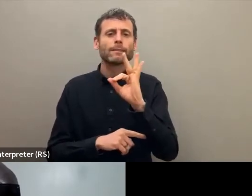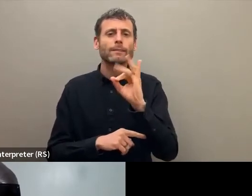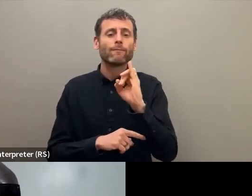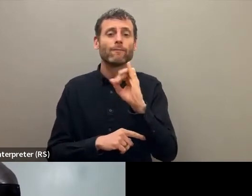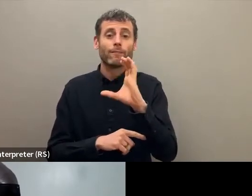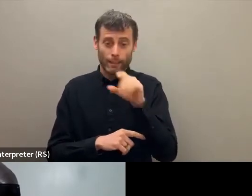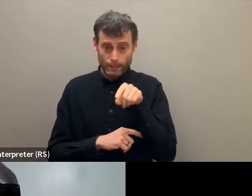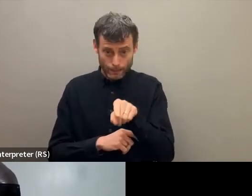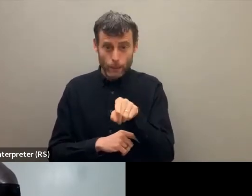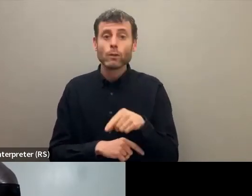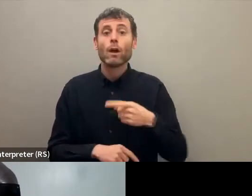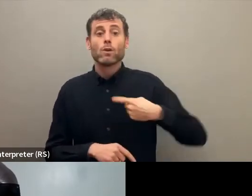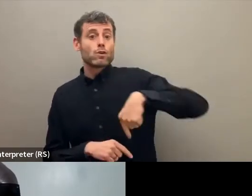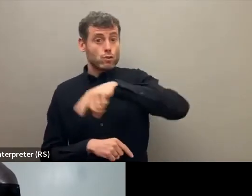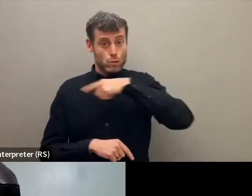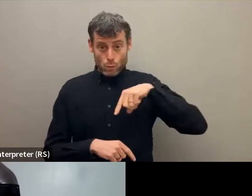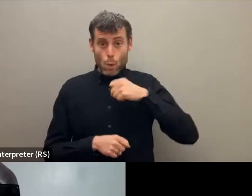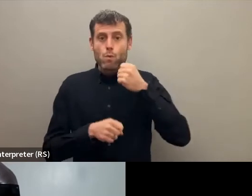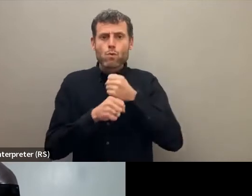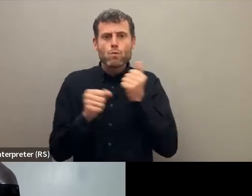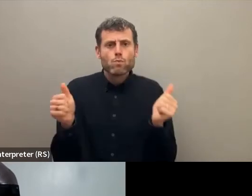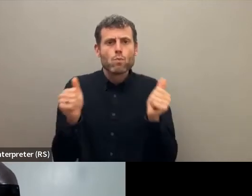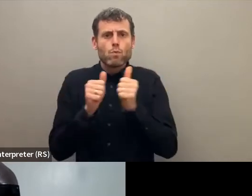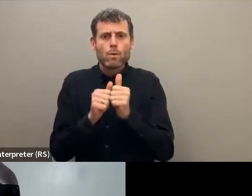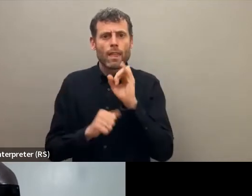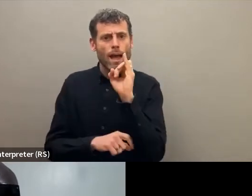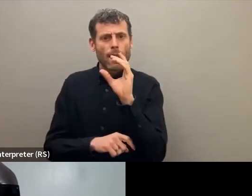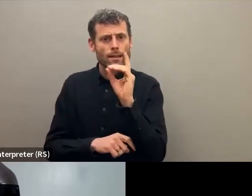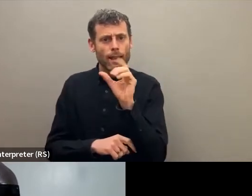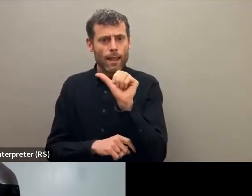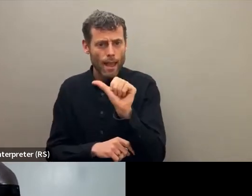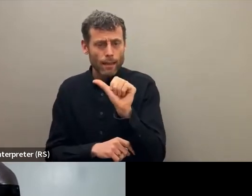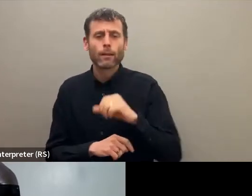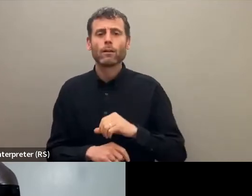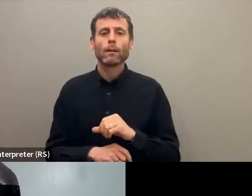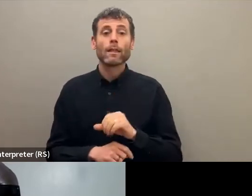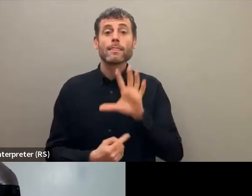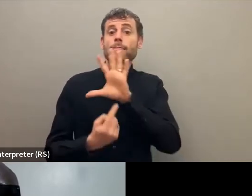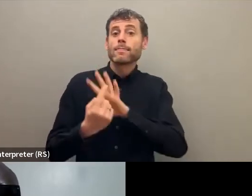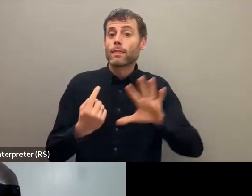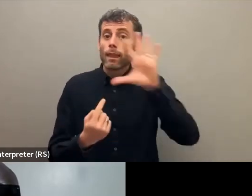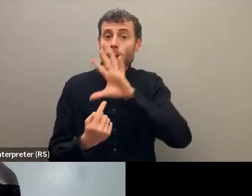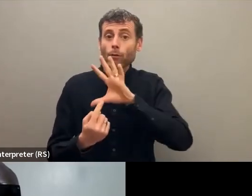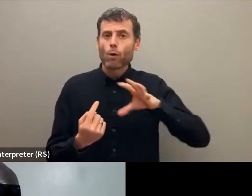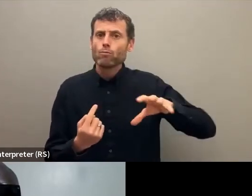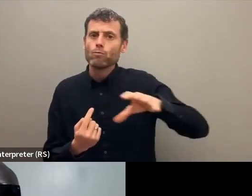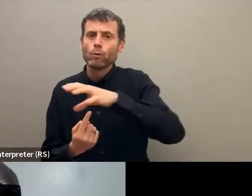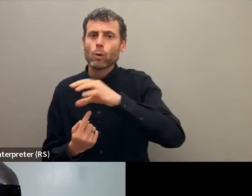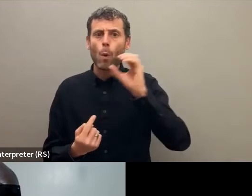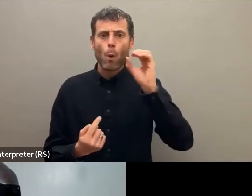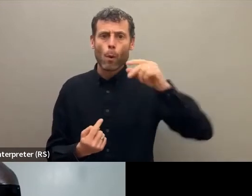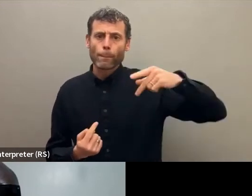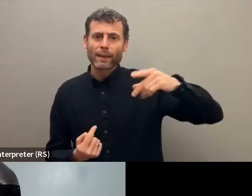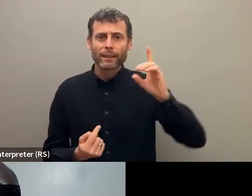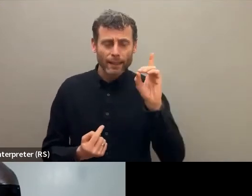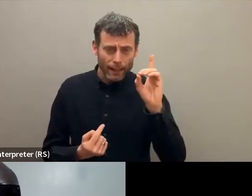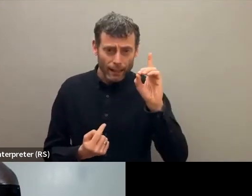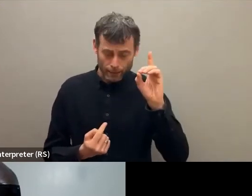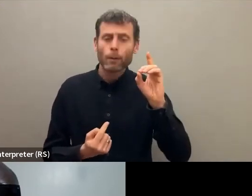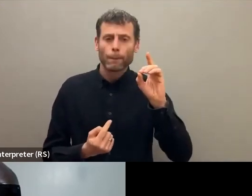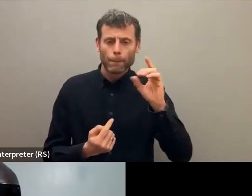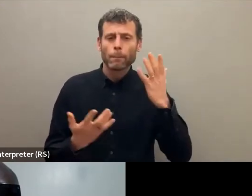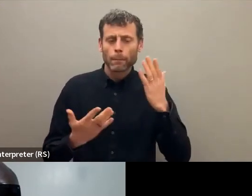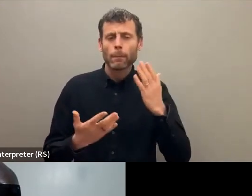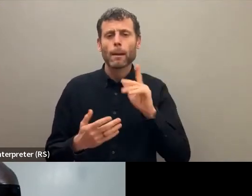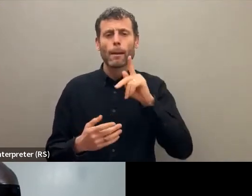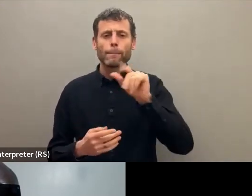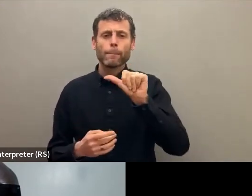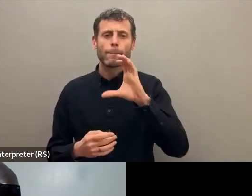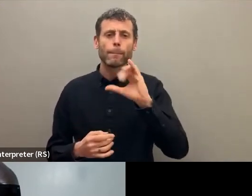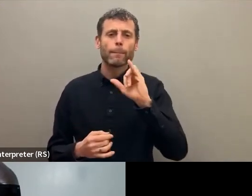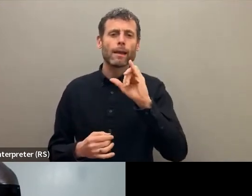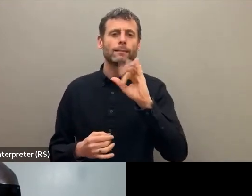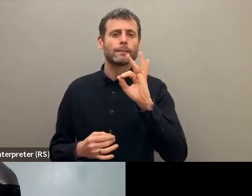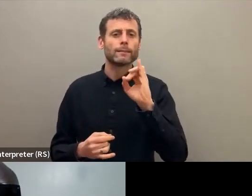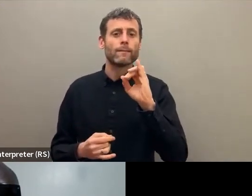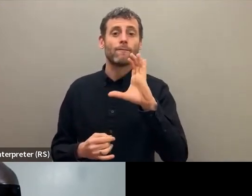Elizabeth Lockwood: Data on the experiences of persons with disabilities are important to understand who is being affected where and why and to understand these specific barriers for full inclusion.